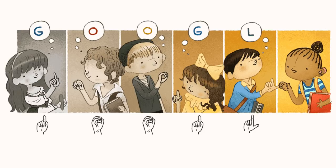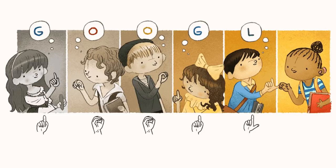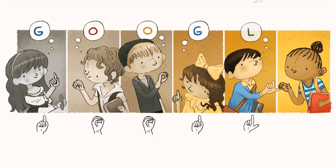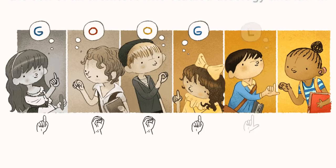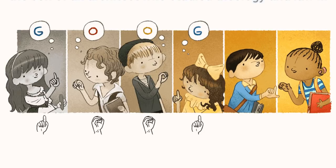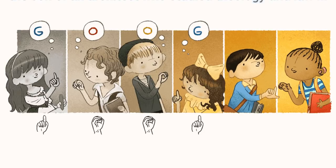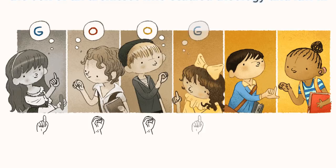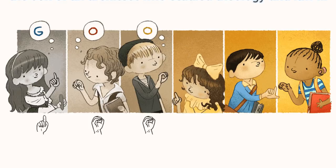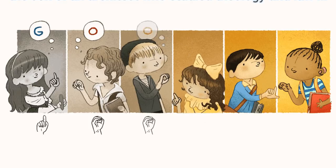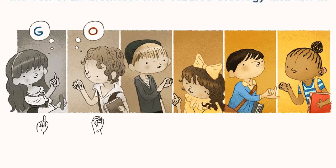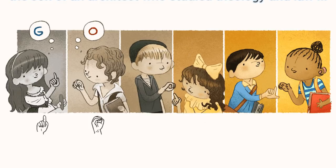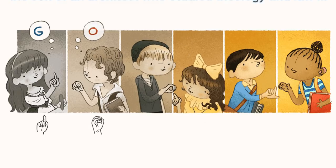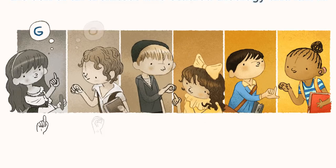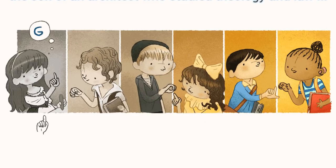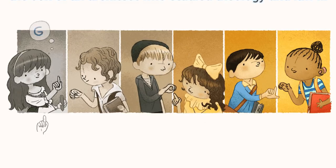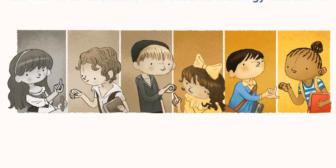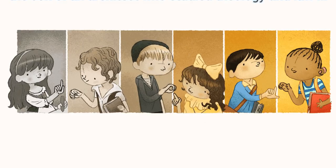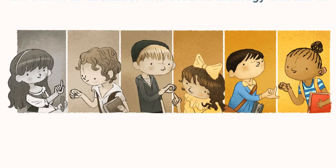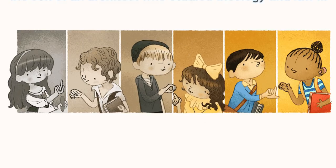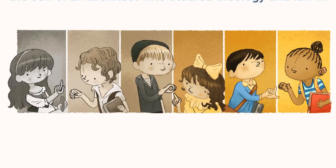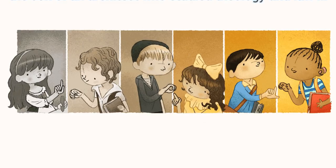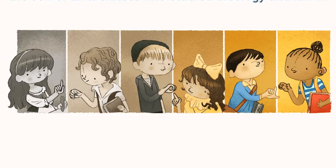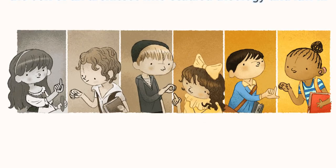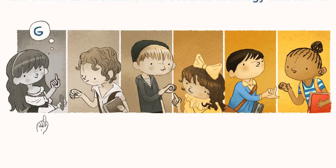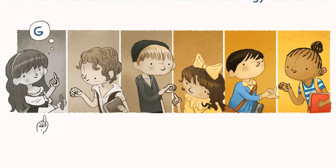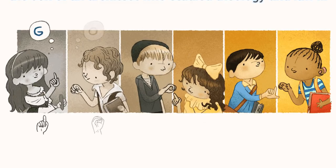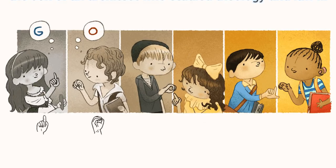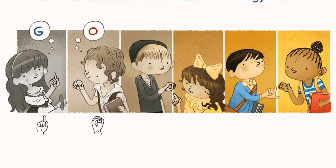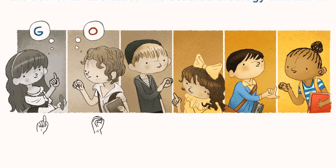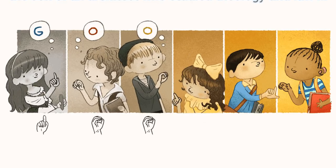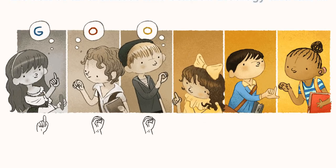the son of an architect who studied theology and law ...